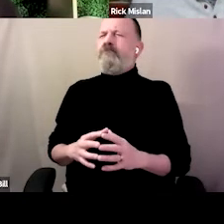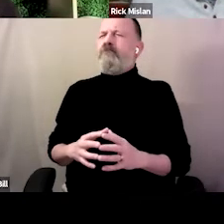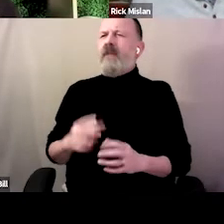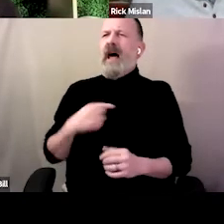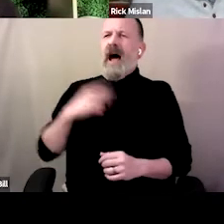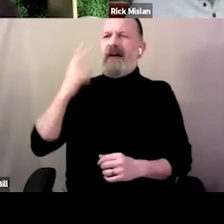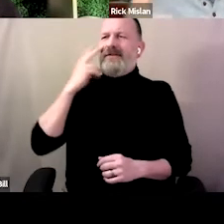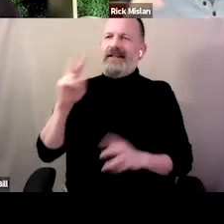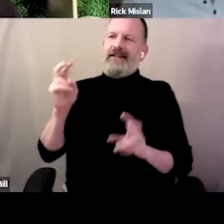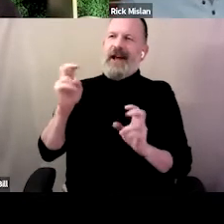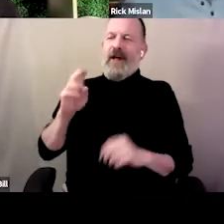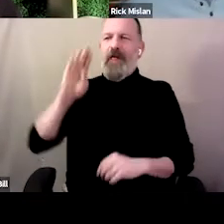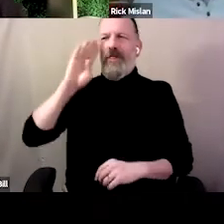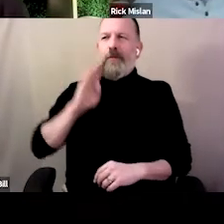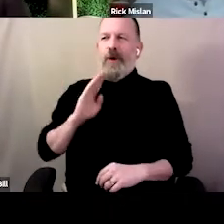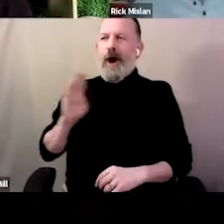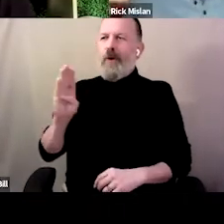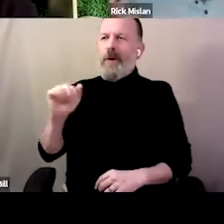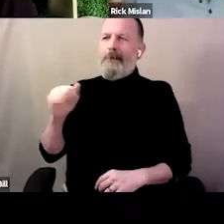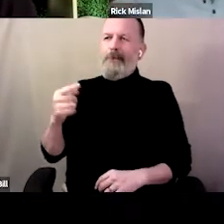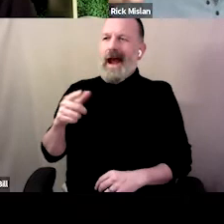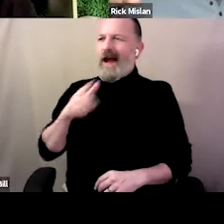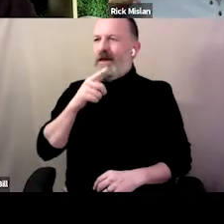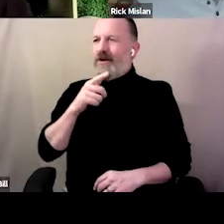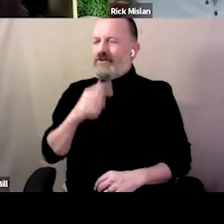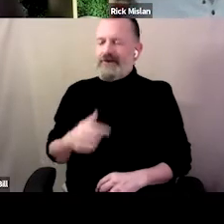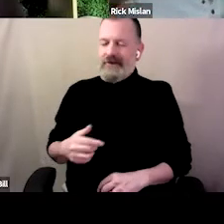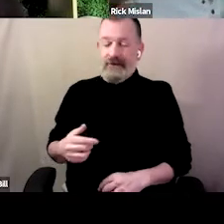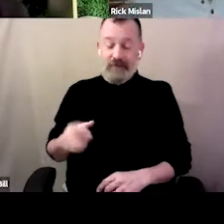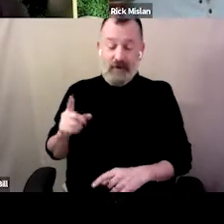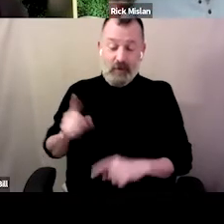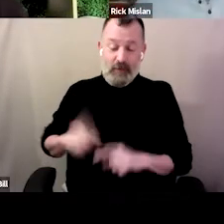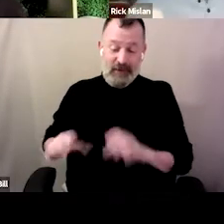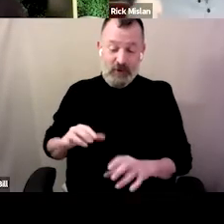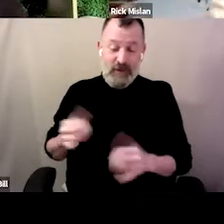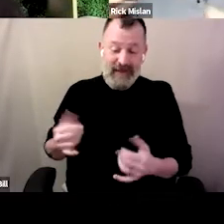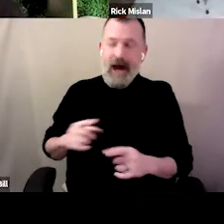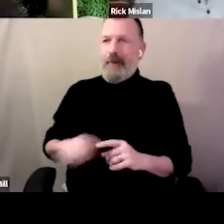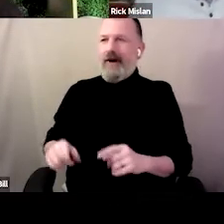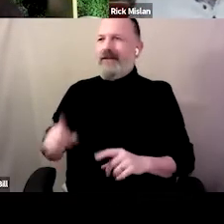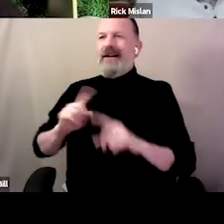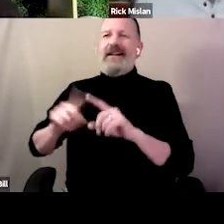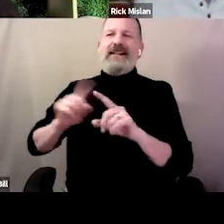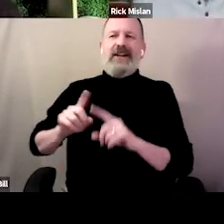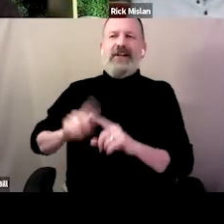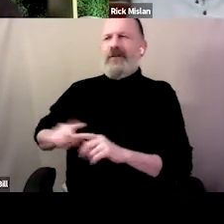Rick Mislan: You get all the different people that are, you know, we can't do it. Now, obviously, but from the different walks of life or the different groups on campus.